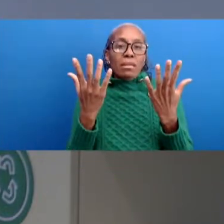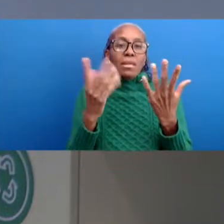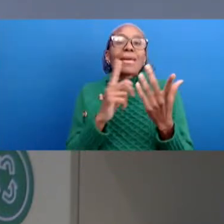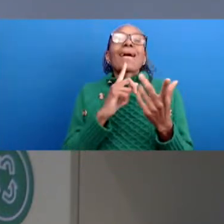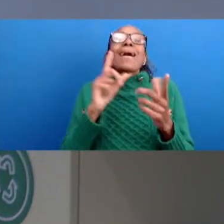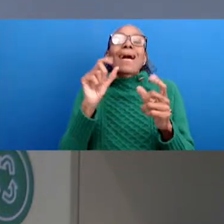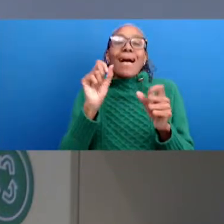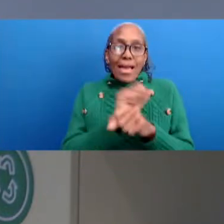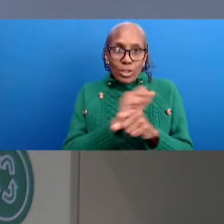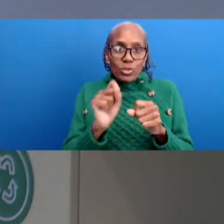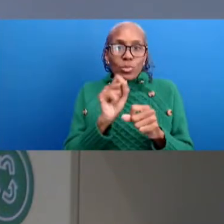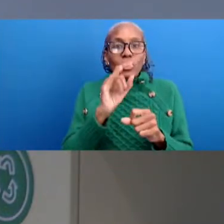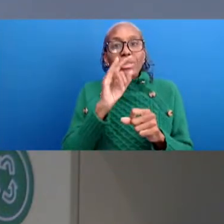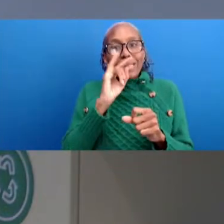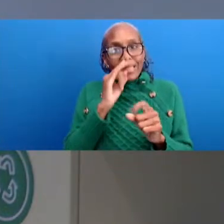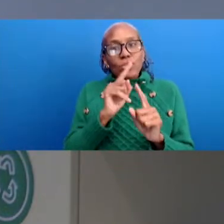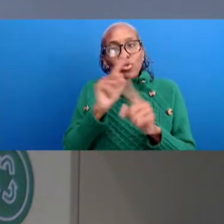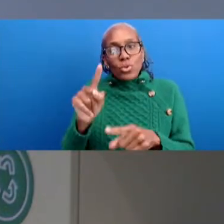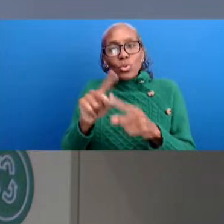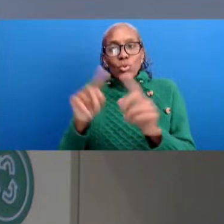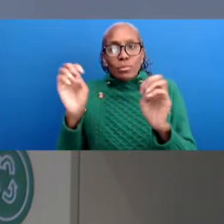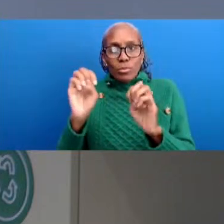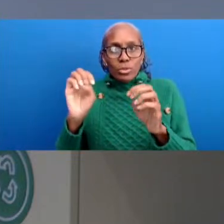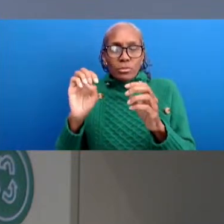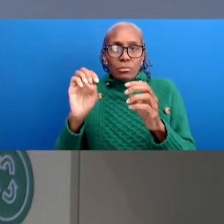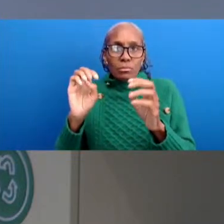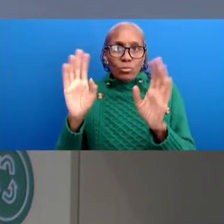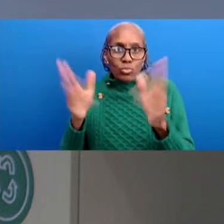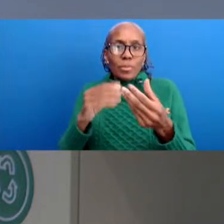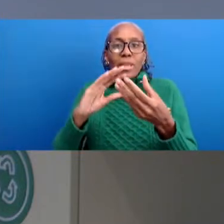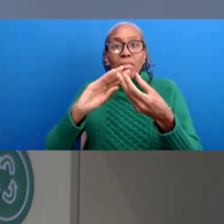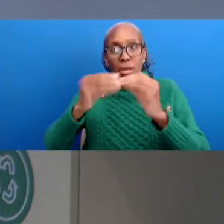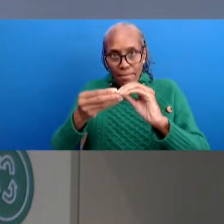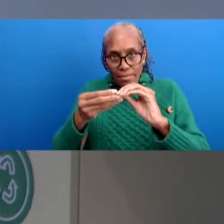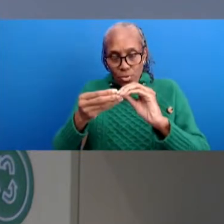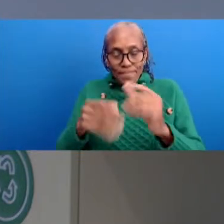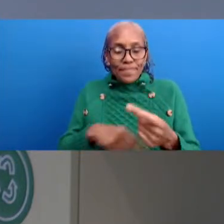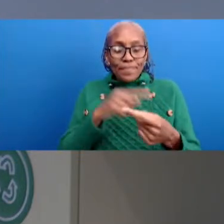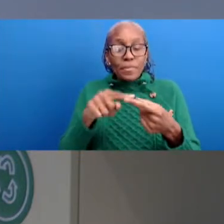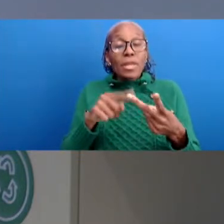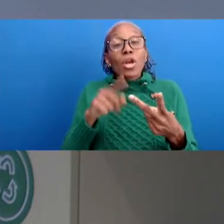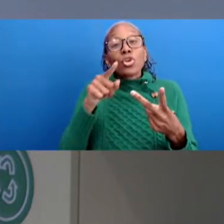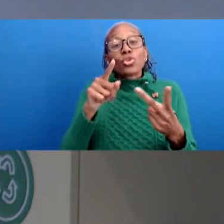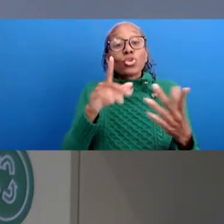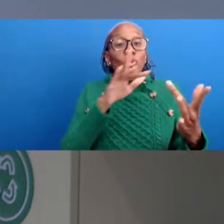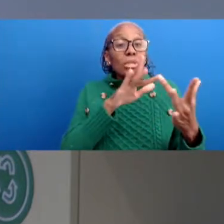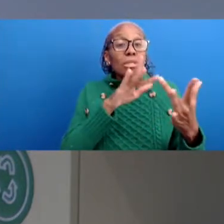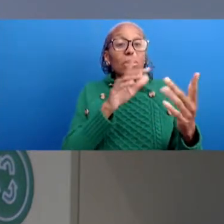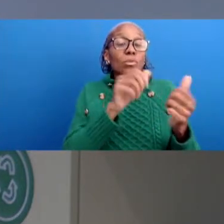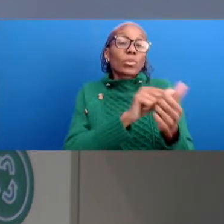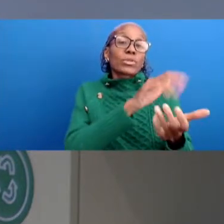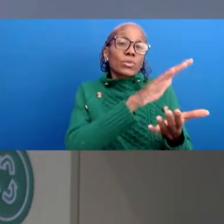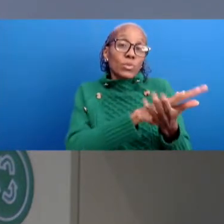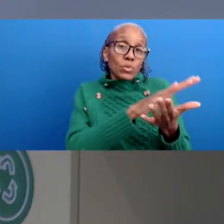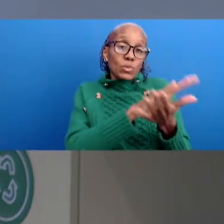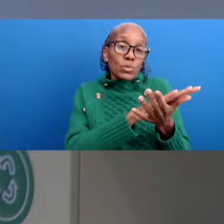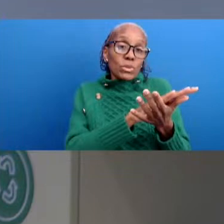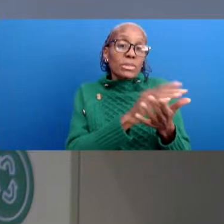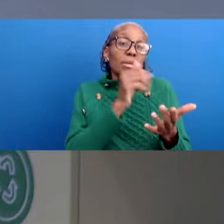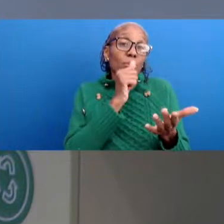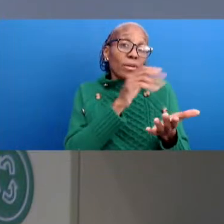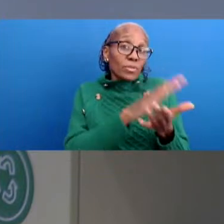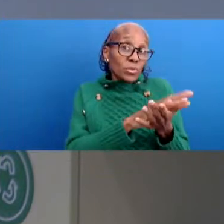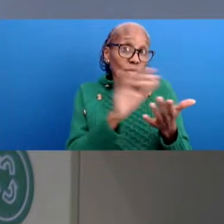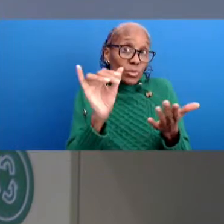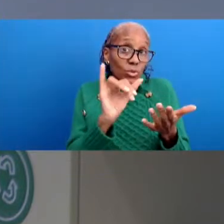YOU CAN GIVE AN ESTIMATE ON HOW